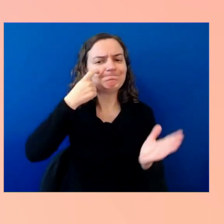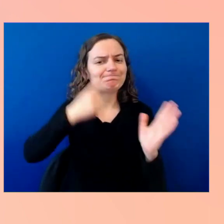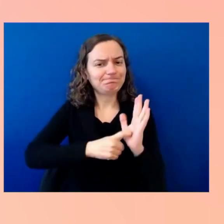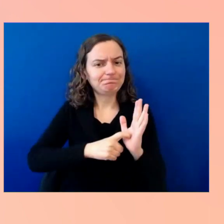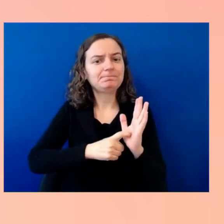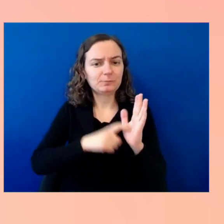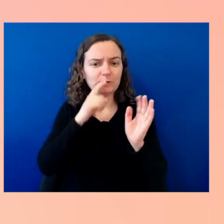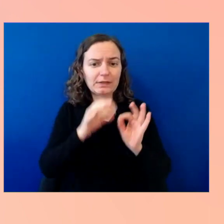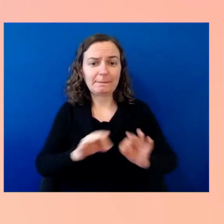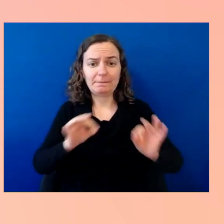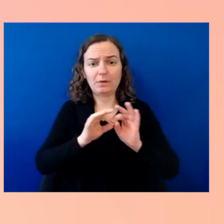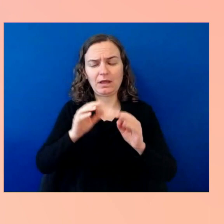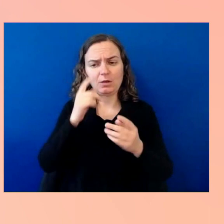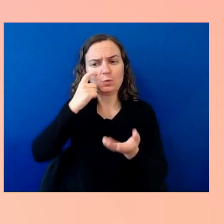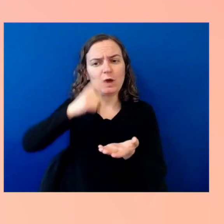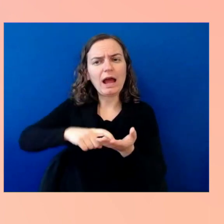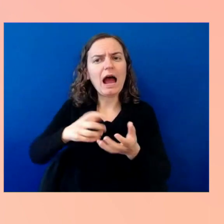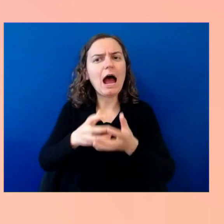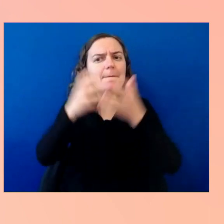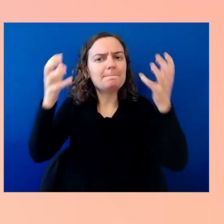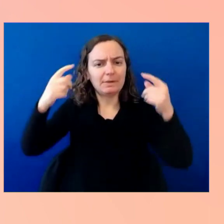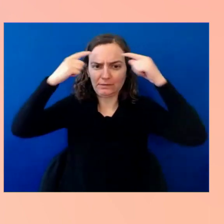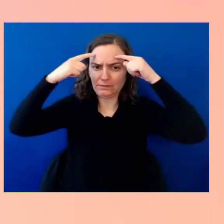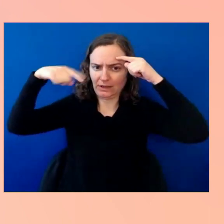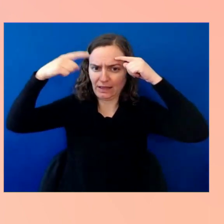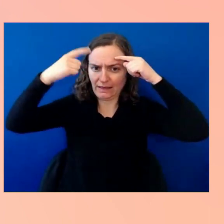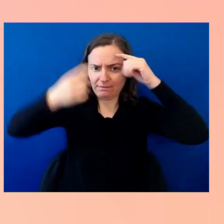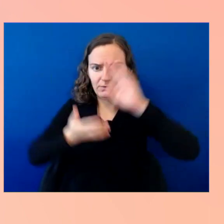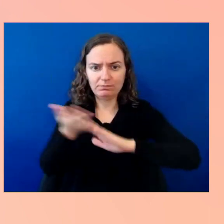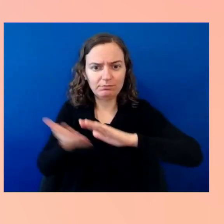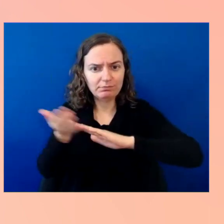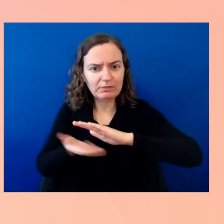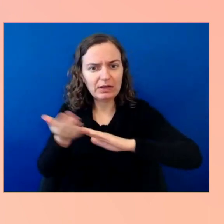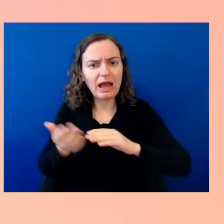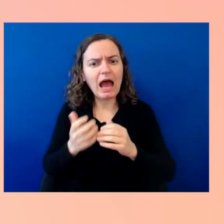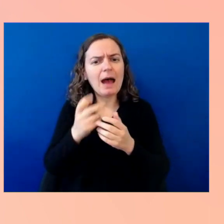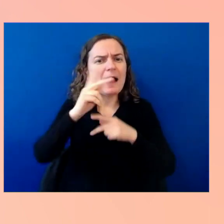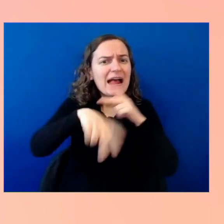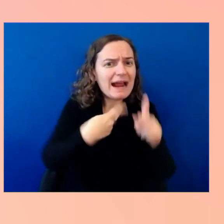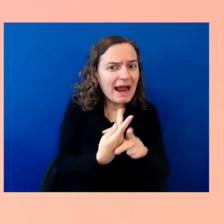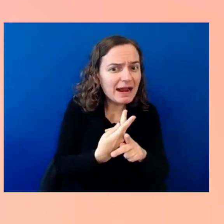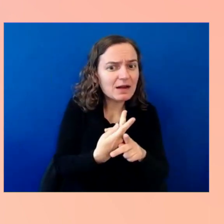thinking required to complete the task. Once that's defined, you should be able to create